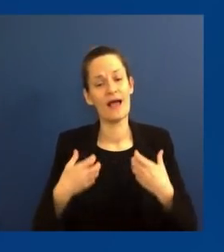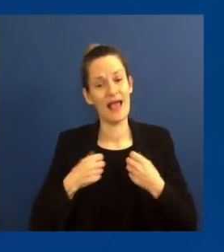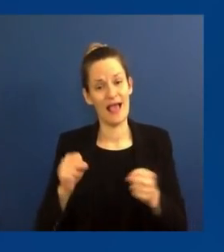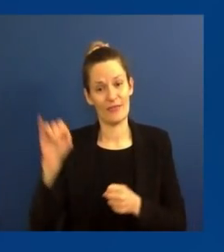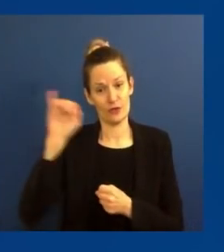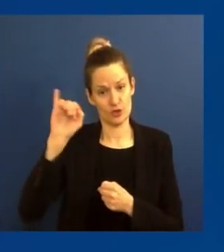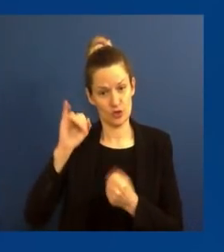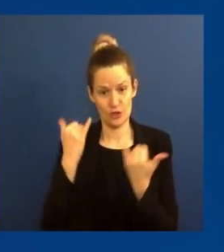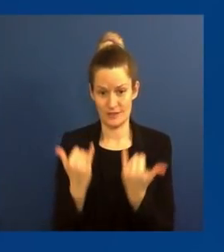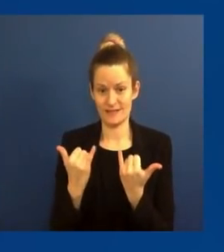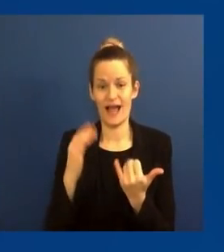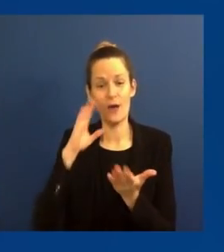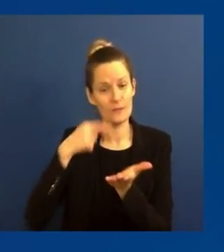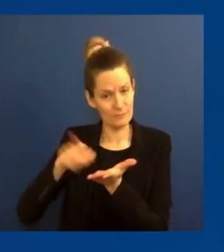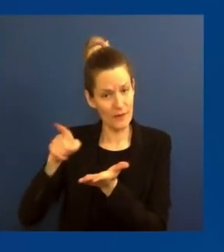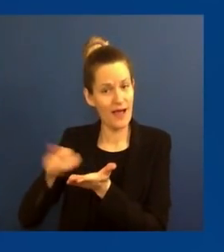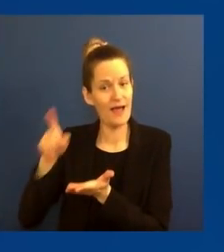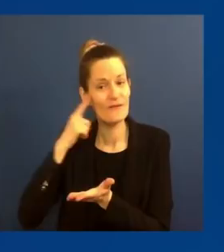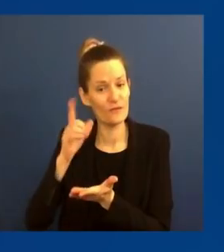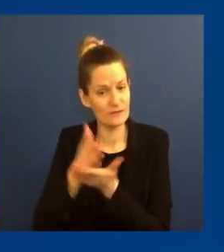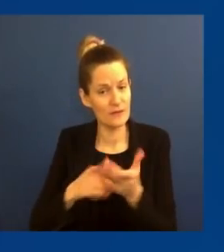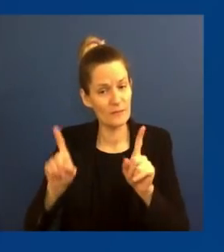Moderator: Let's going to Josh Wingrove at Bloomberg.